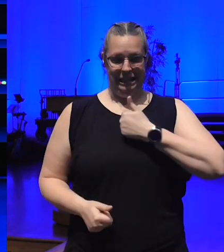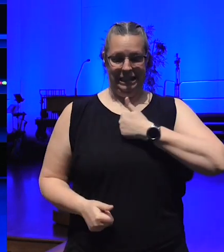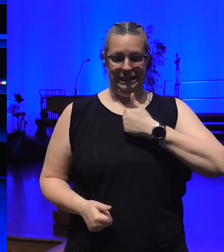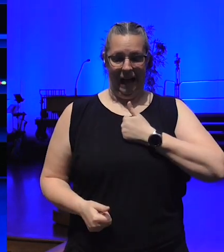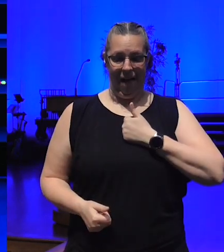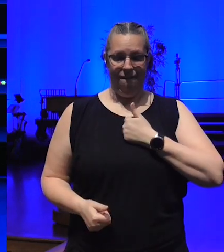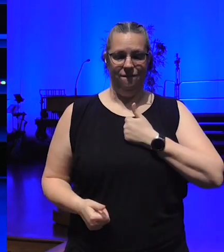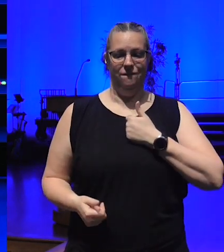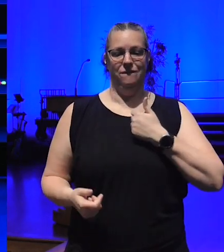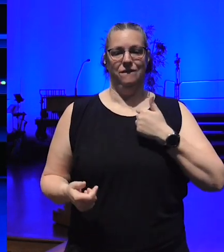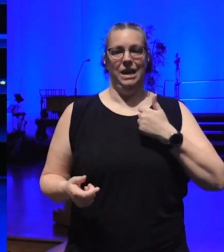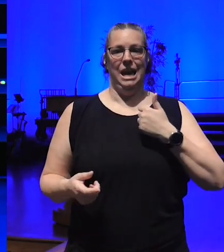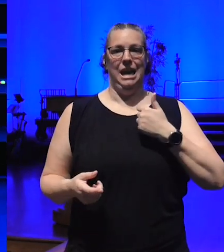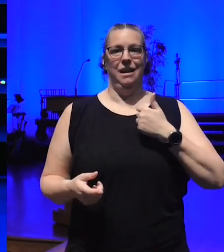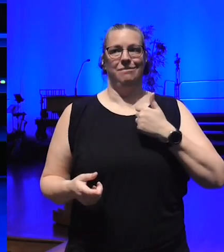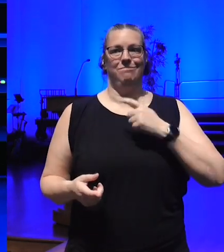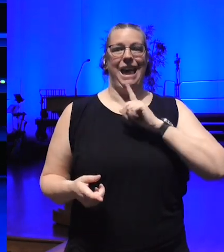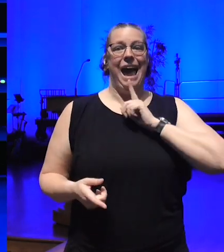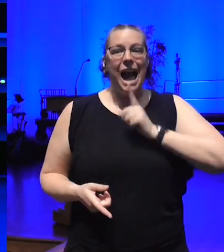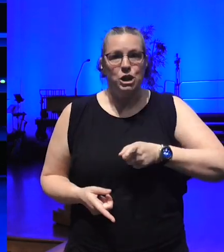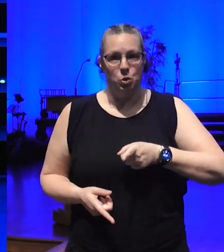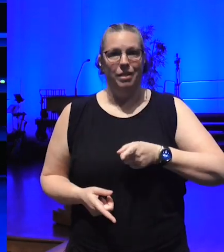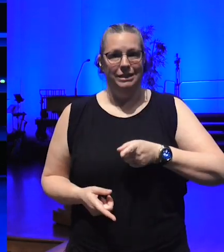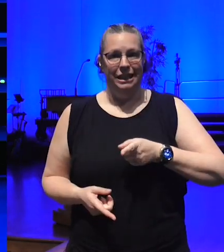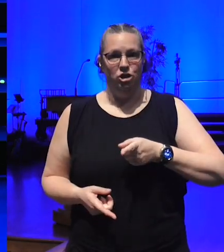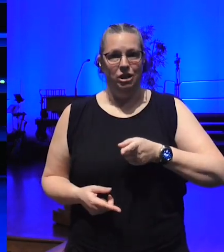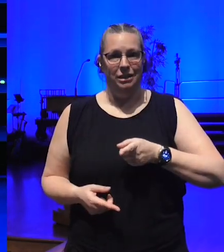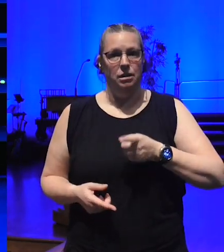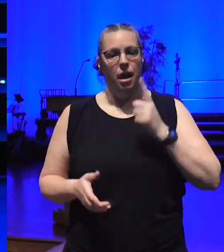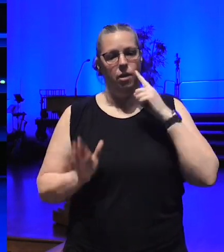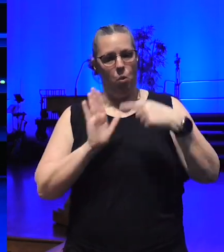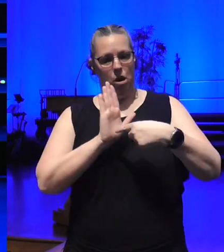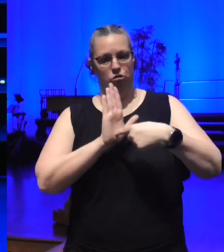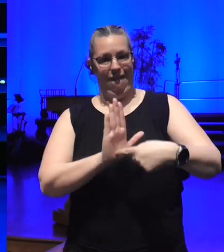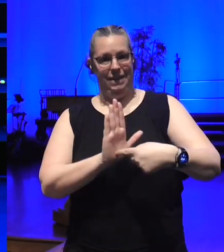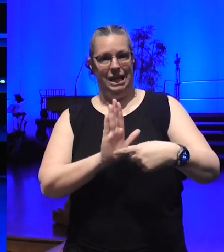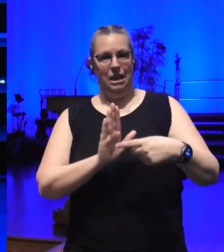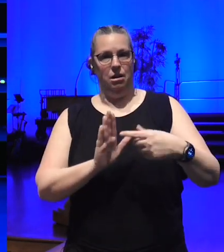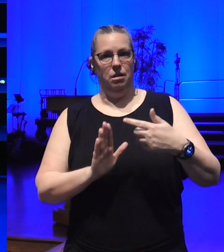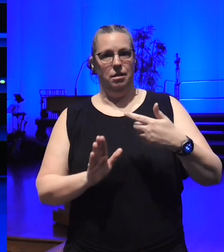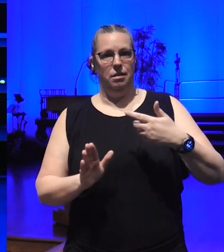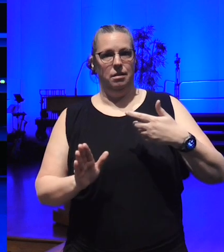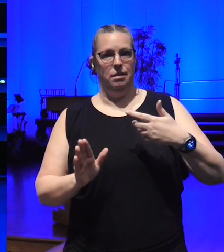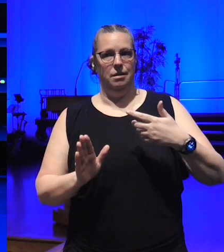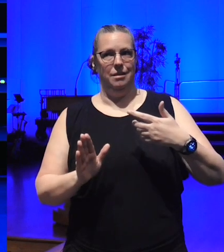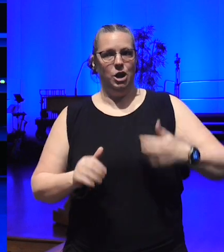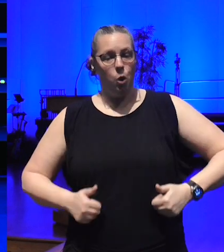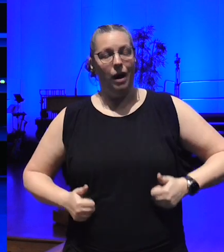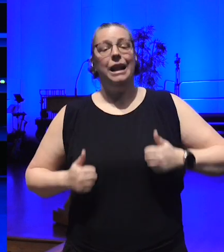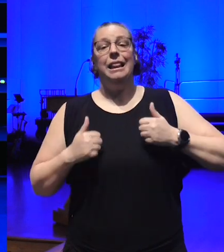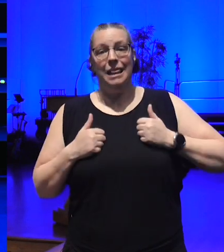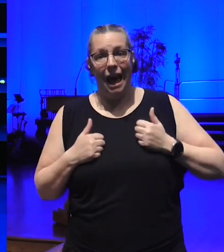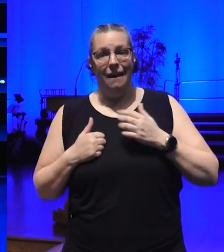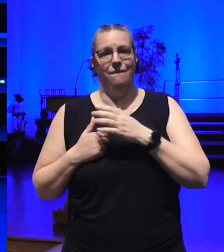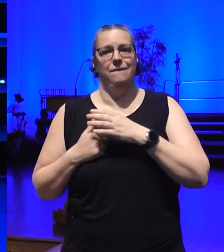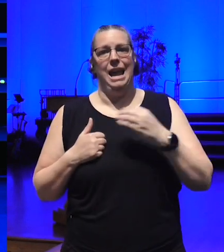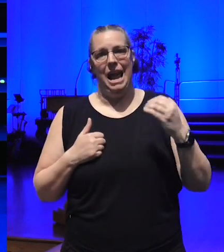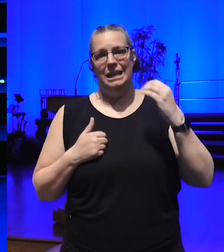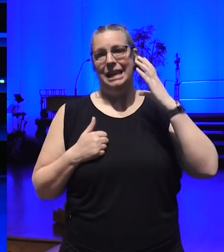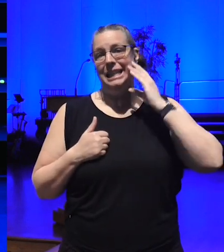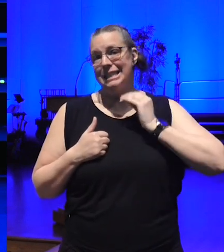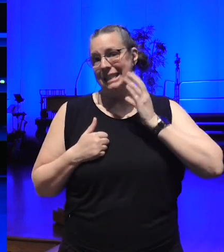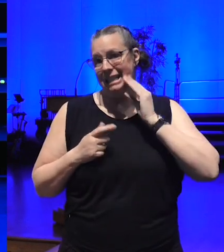very self-actualization will reveal to you the meaning of your very life and existence itself